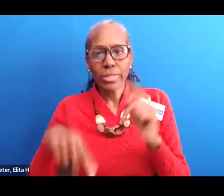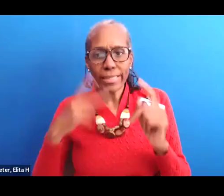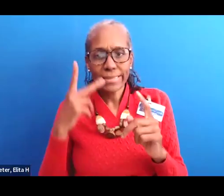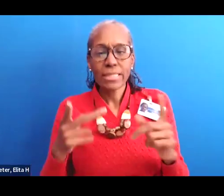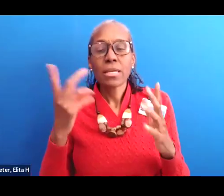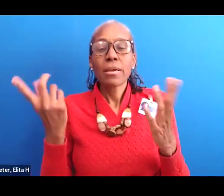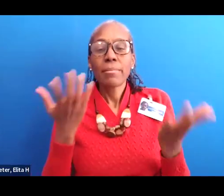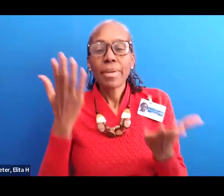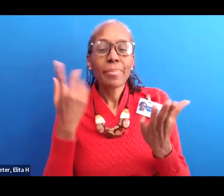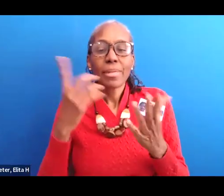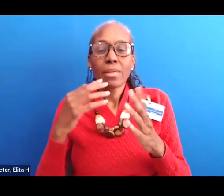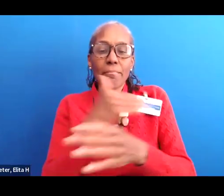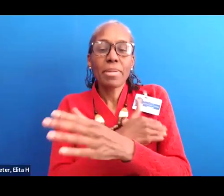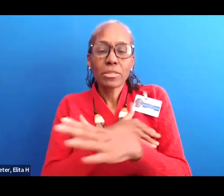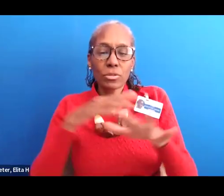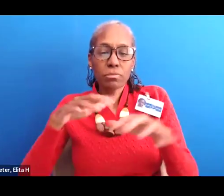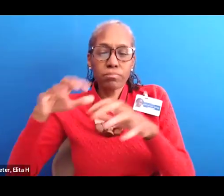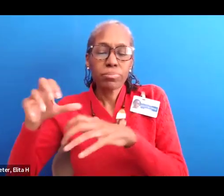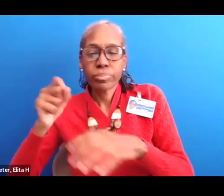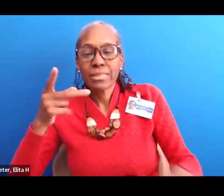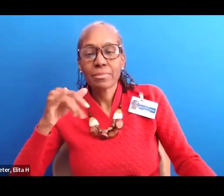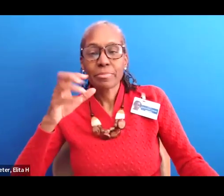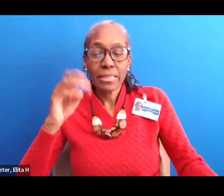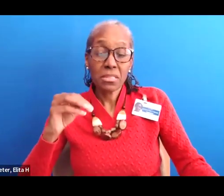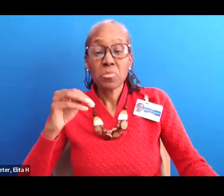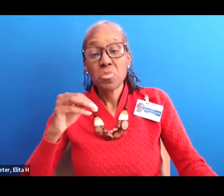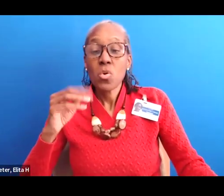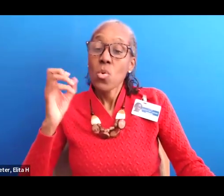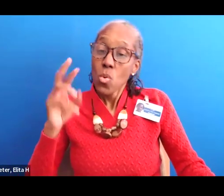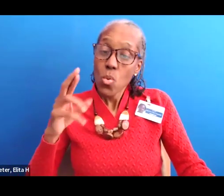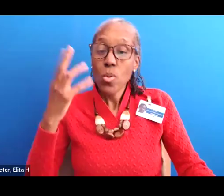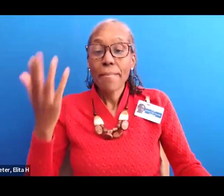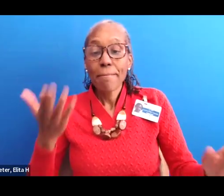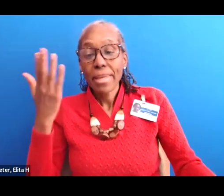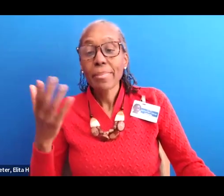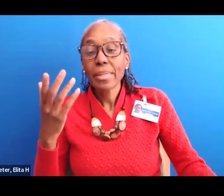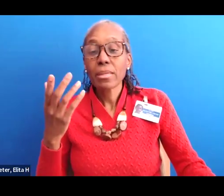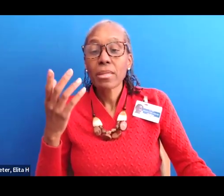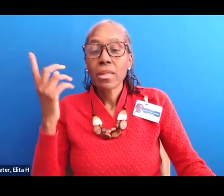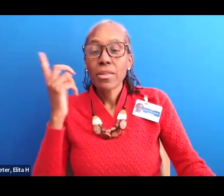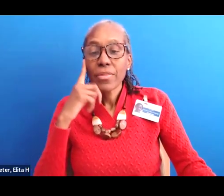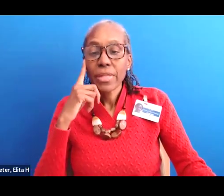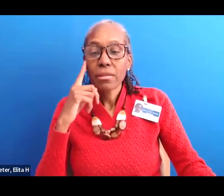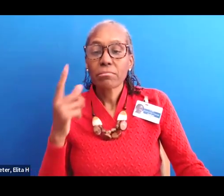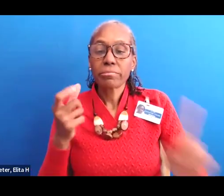Maybe you're having some kind of muscle spasms that are in your back. Or I was thinking maybe, trying to think out of the box, and I